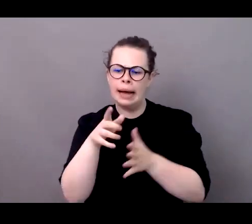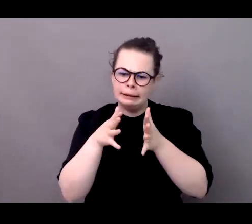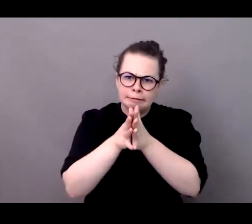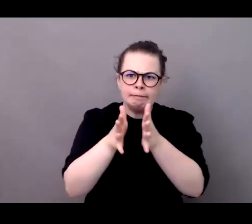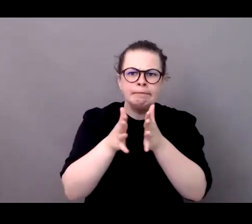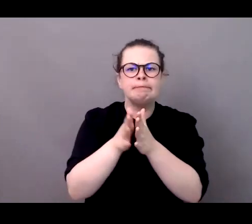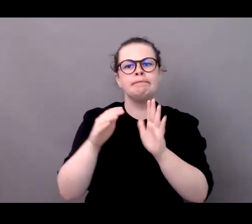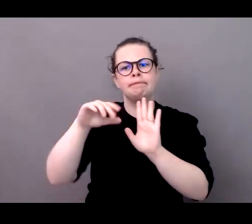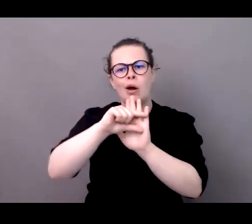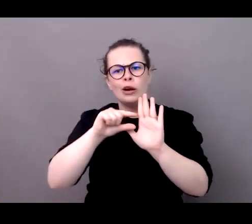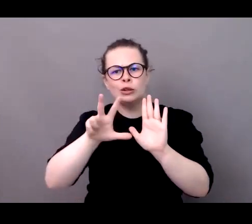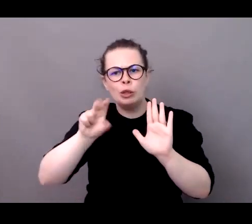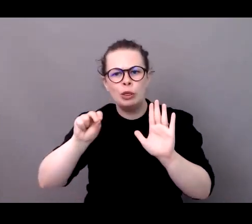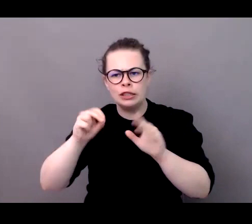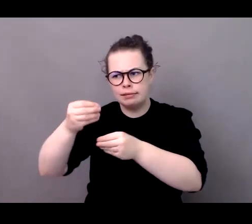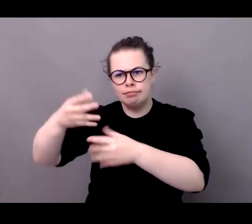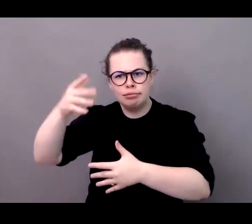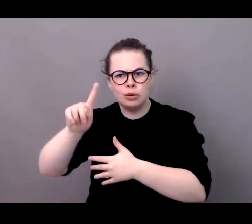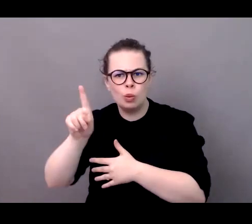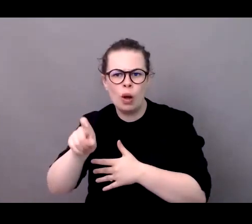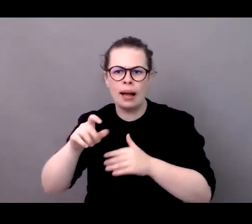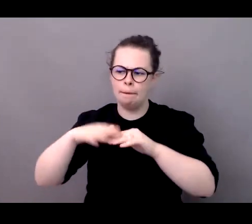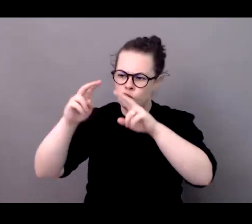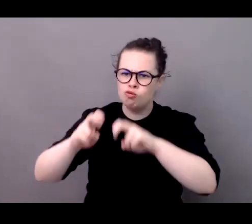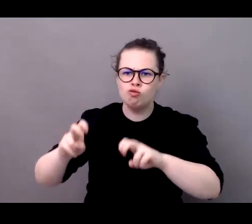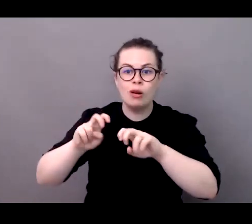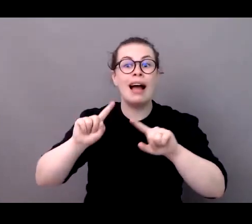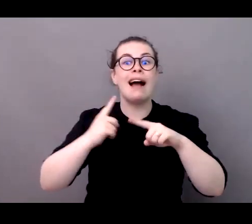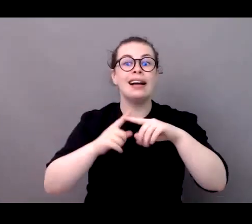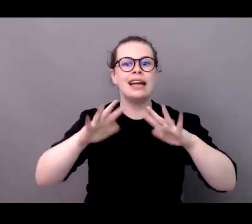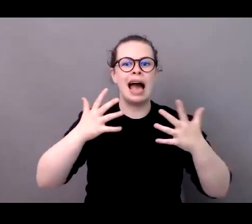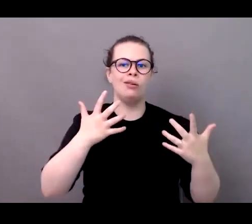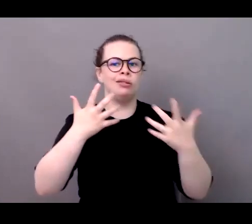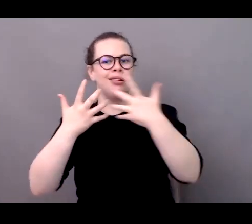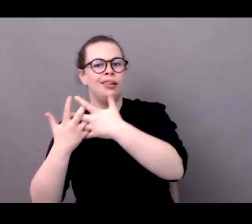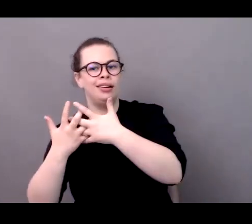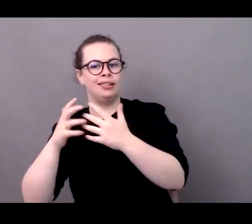I suppose, fits within the committee's work more broadly, and the work of other UN treaty bodies.